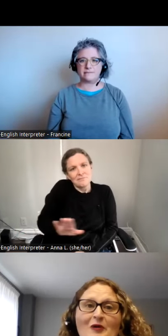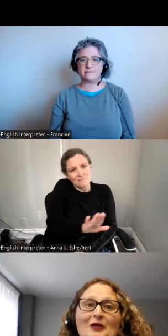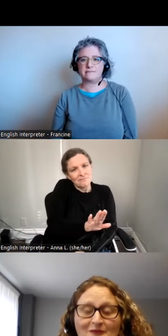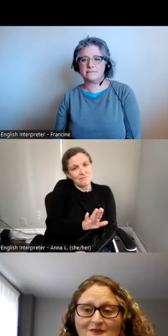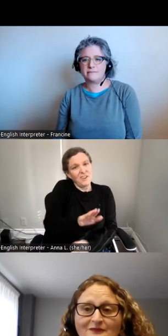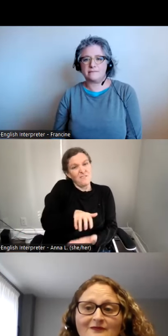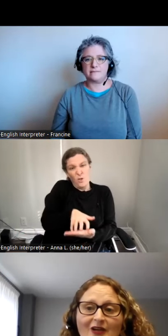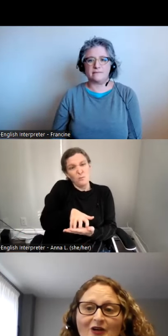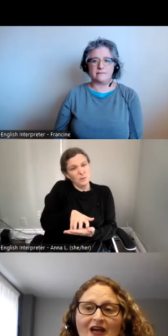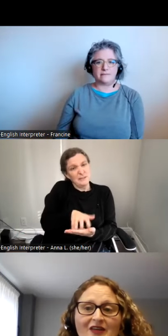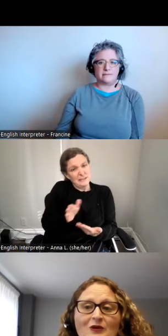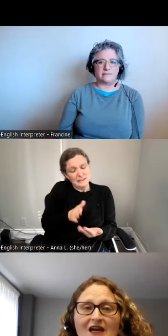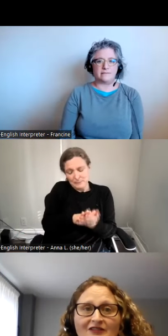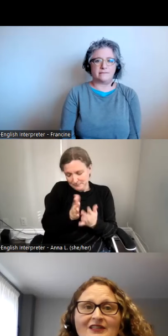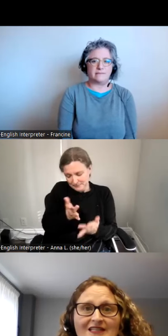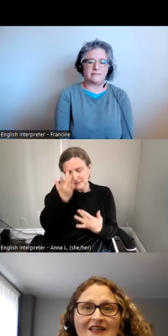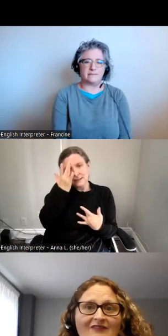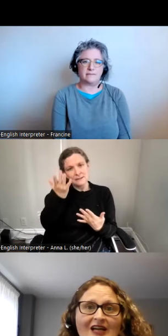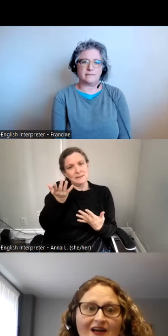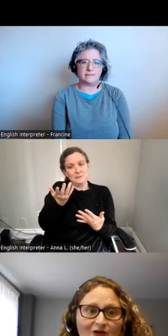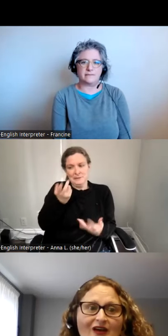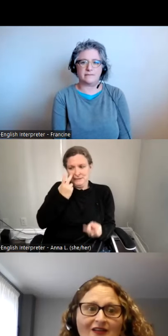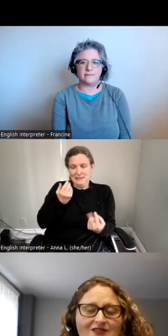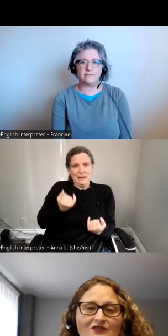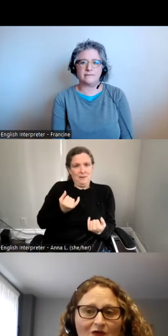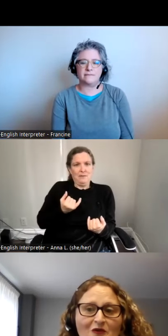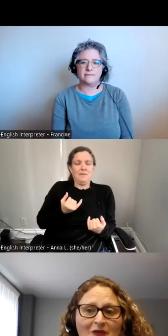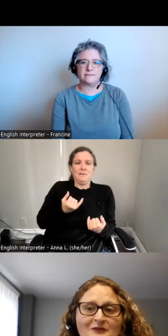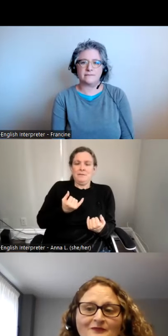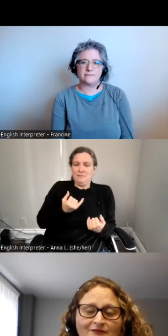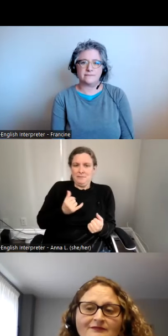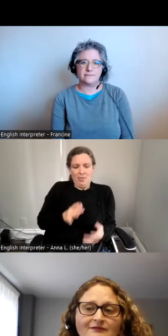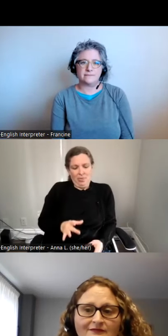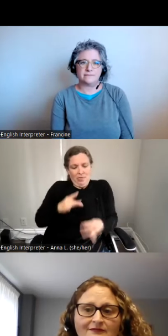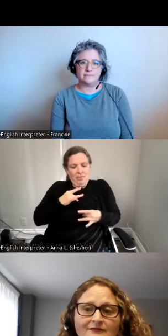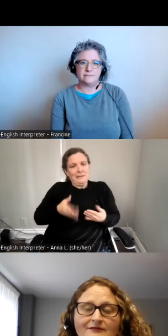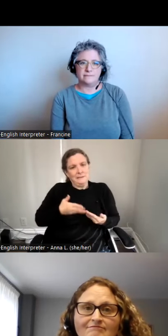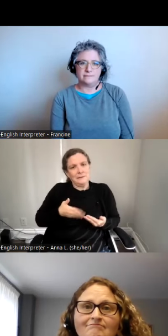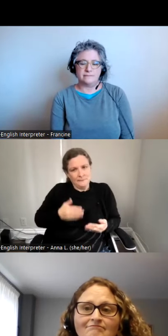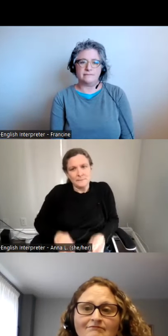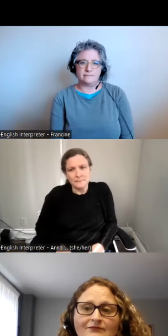» Kim Adlard: No. » Allison Boyce: And it's very --